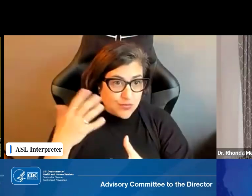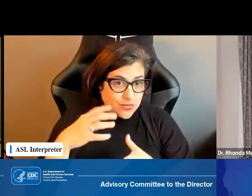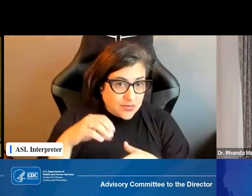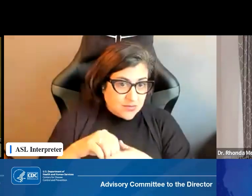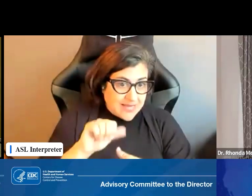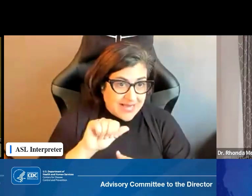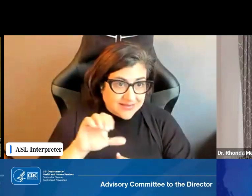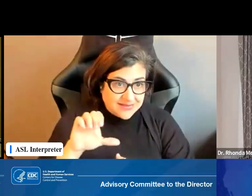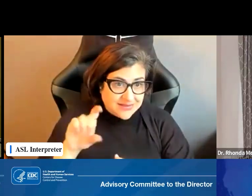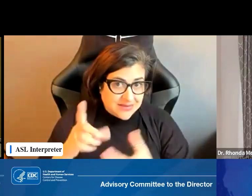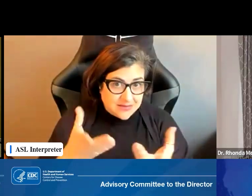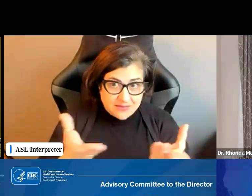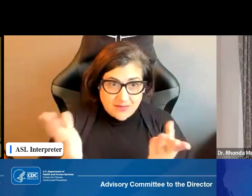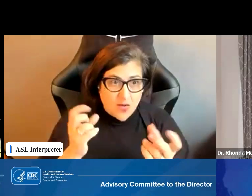or questions on the terms of reference?